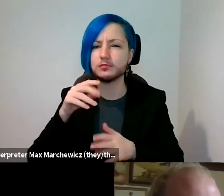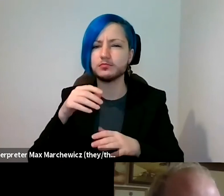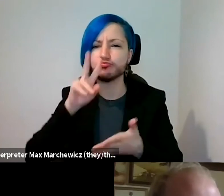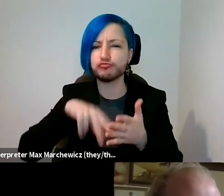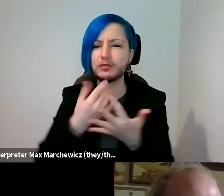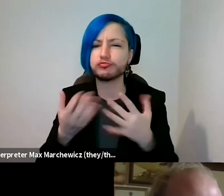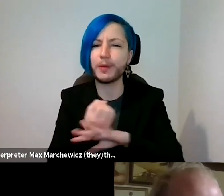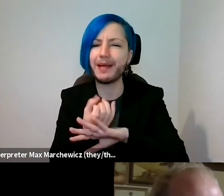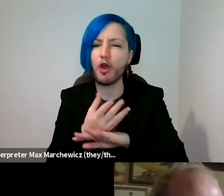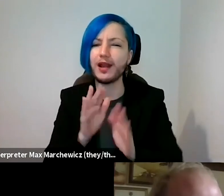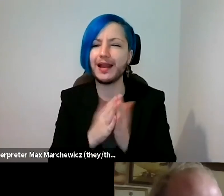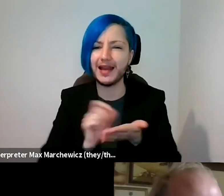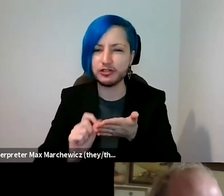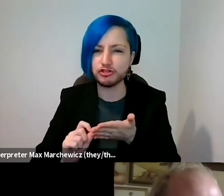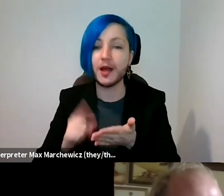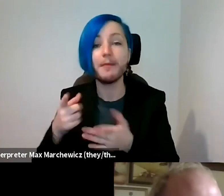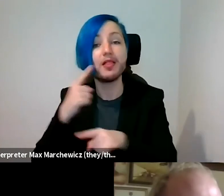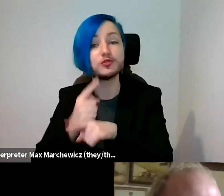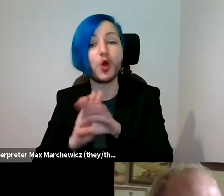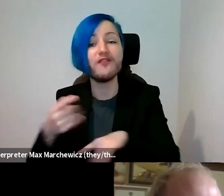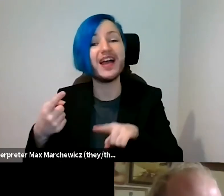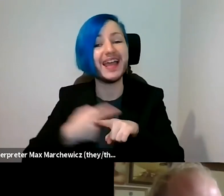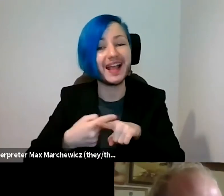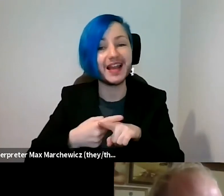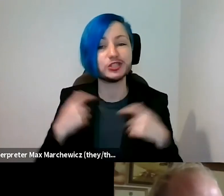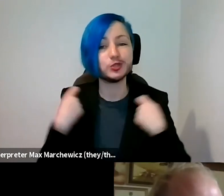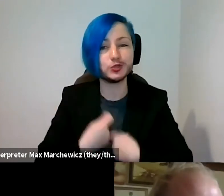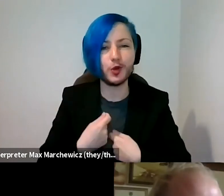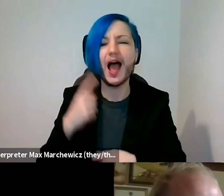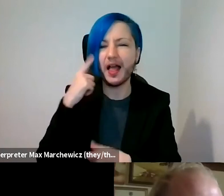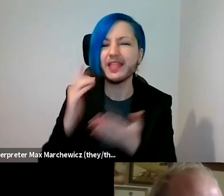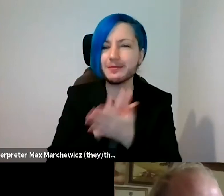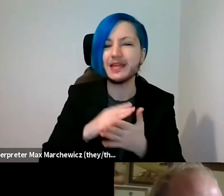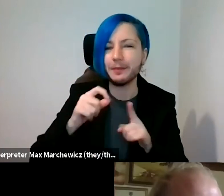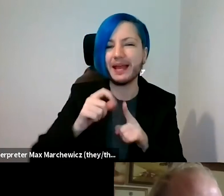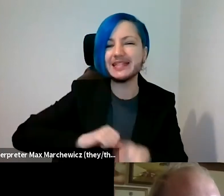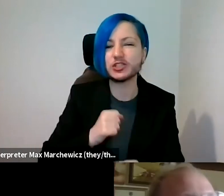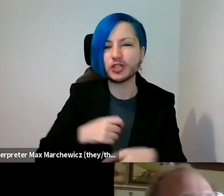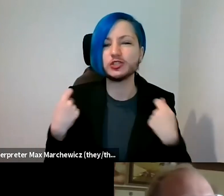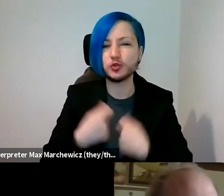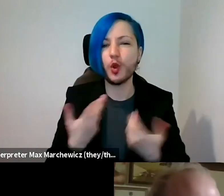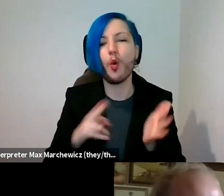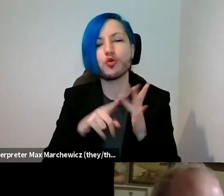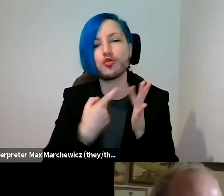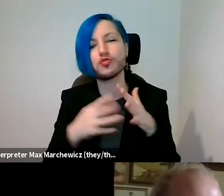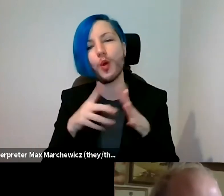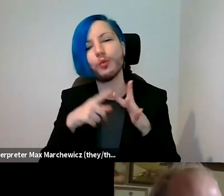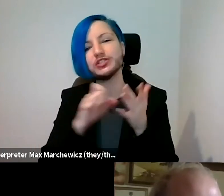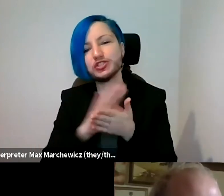that they're talking about English shawls, and I think by that they would have meant the Paisley shawl, the Norwich shawl, and it was seen as like, English.